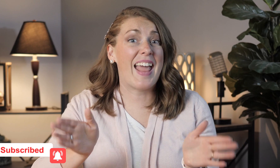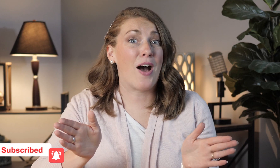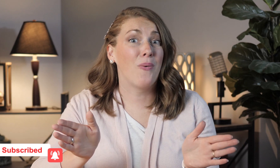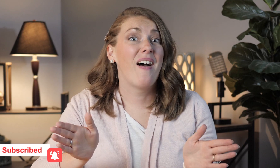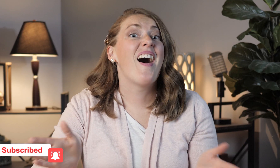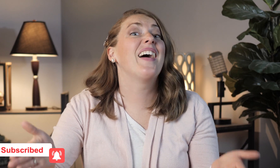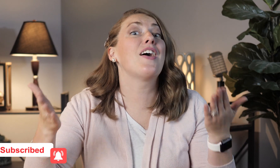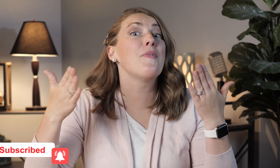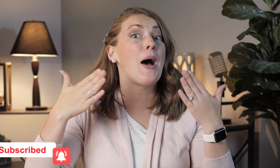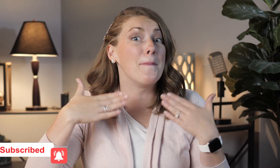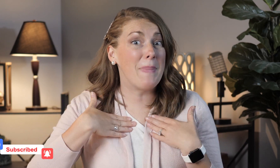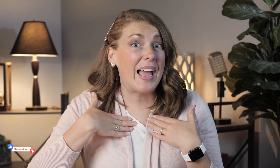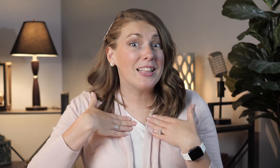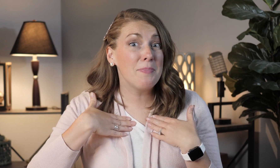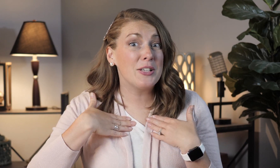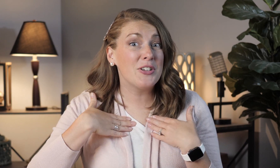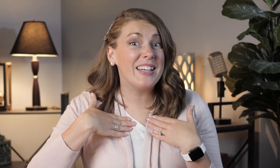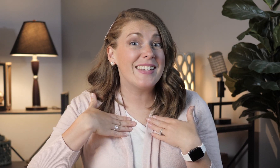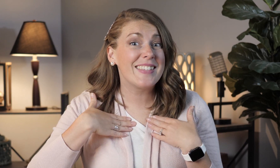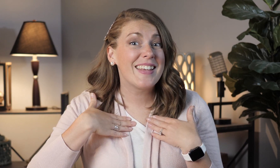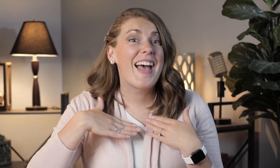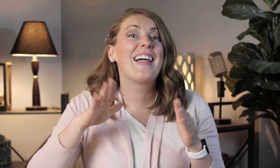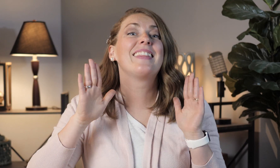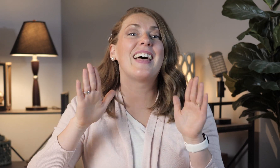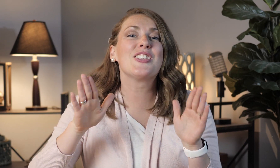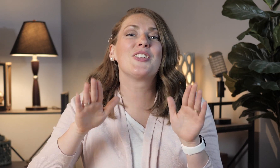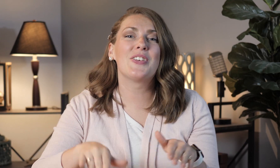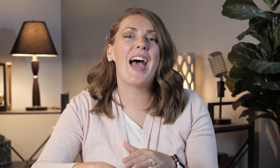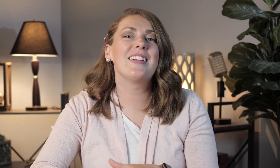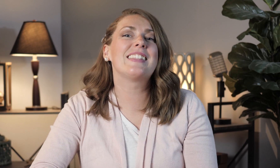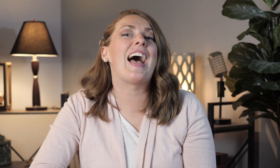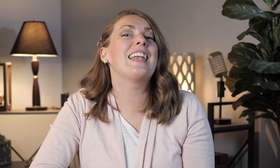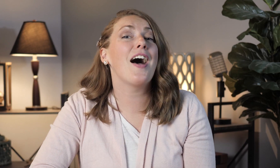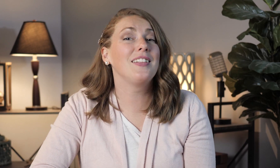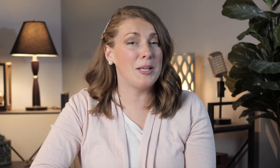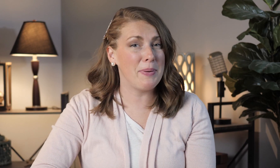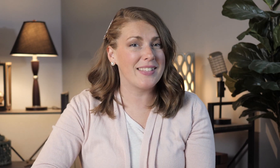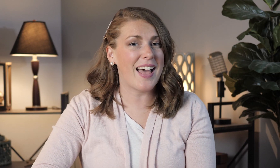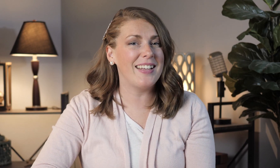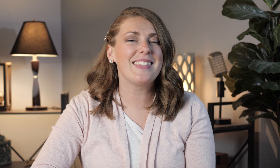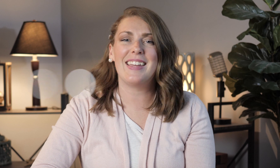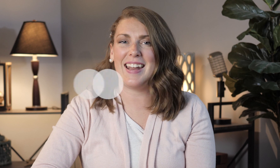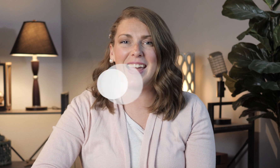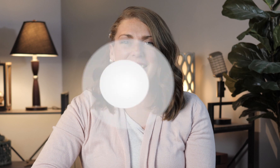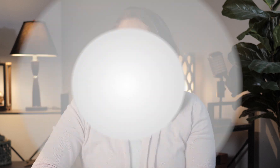Now enough about my Olympic nerdiness. Let's learn how to sign Olympic signs in ASL.